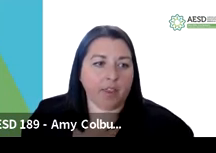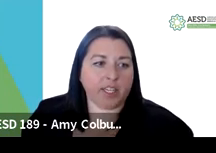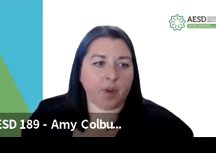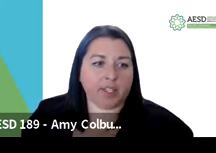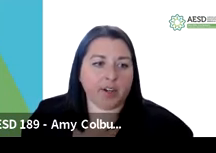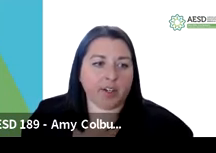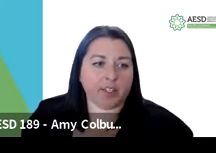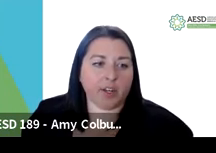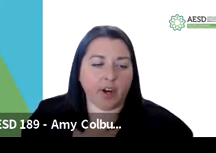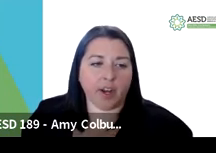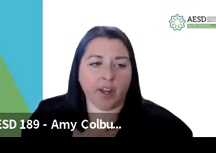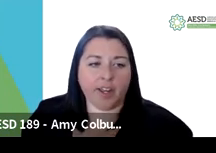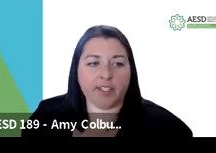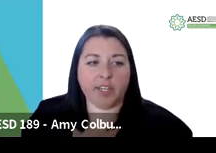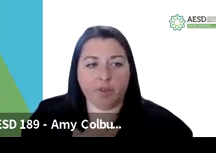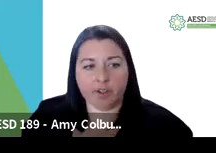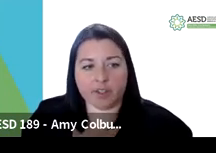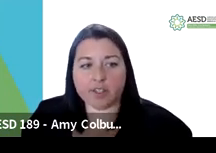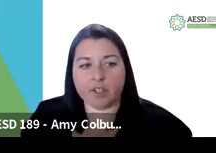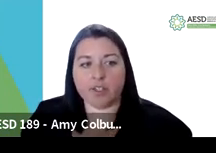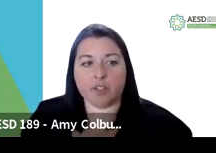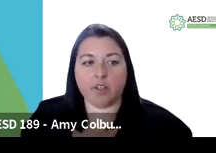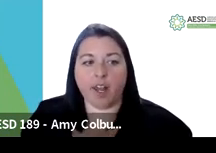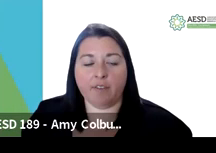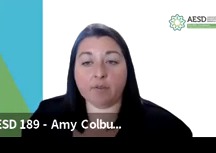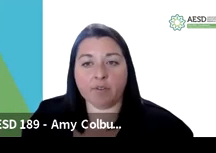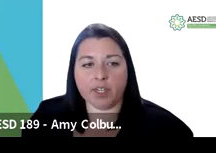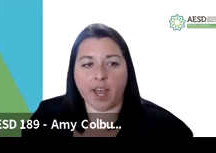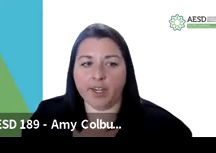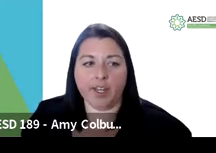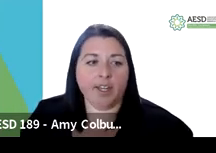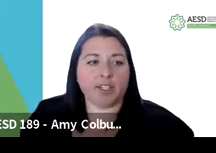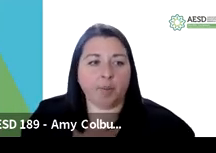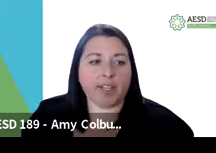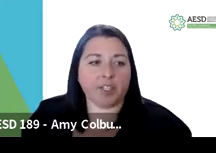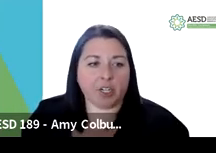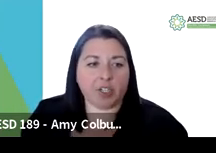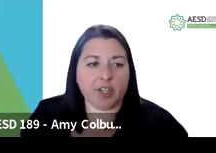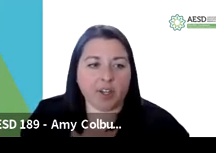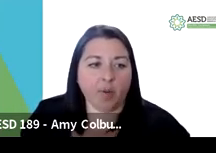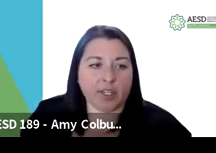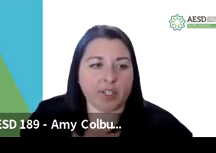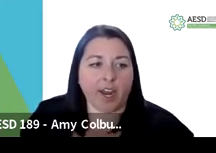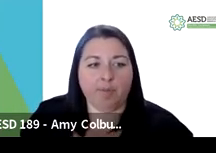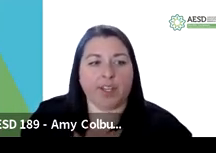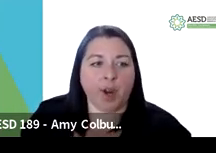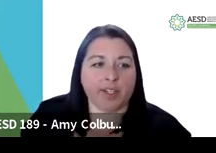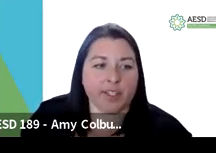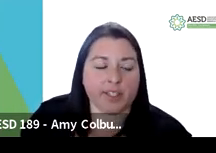ESD 189 - Amy Colburn: This box here is you're going to default to 1159. So my suggestion is always just kind of best practice.